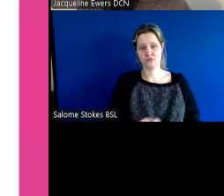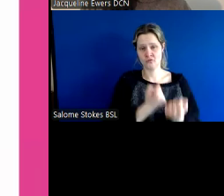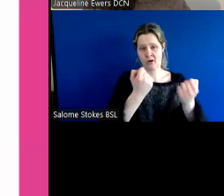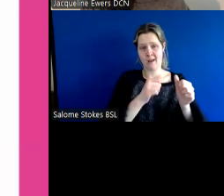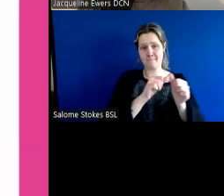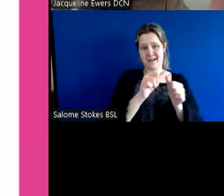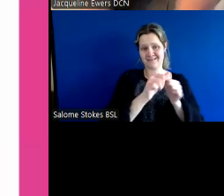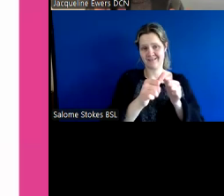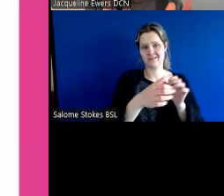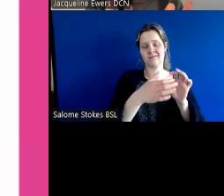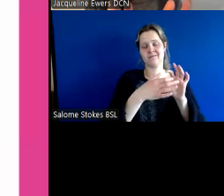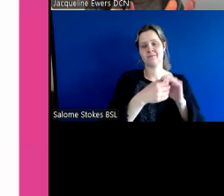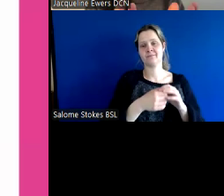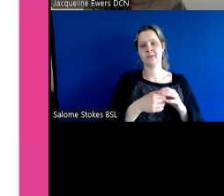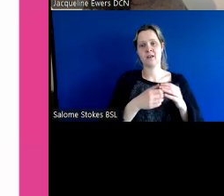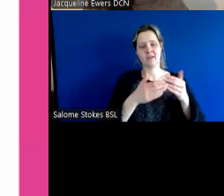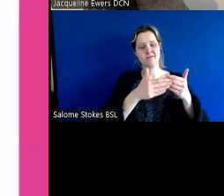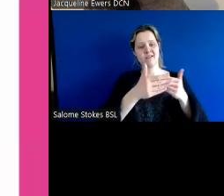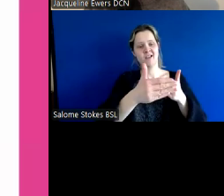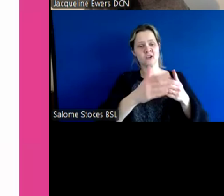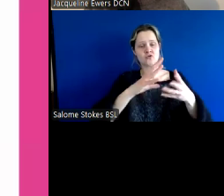ultimately generating that loyalty that you're looking to create.